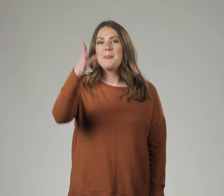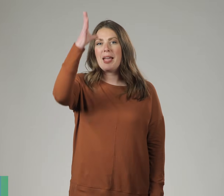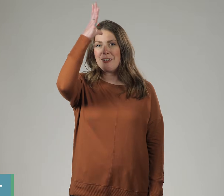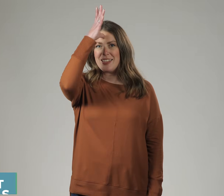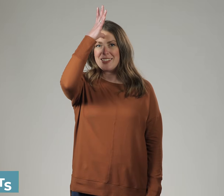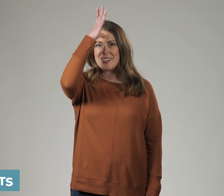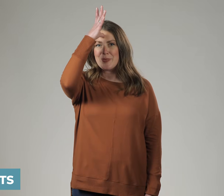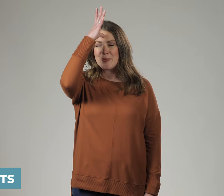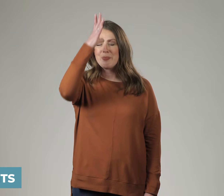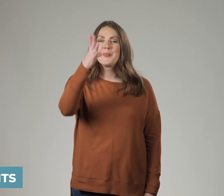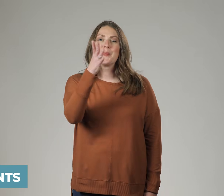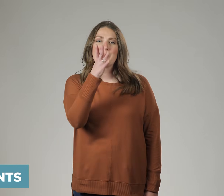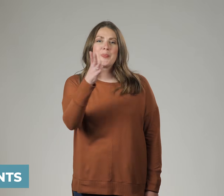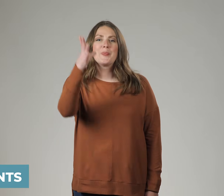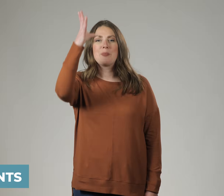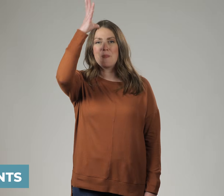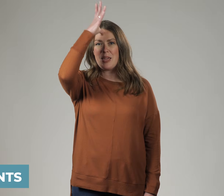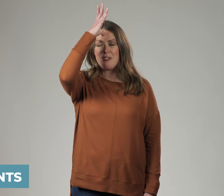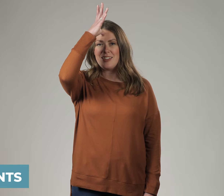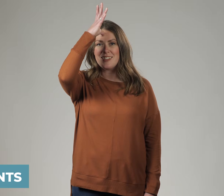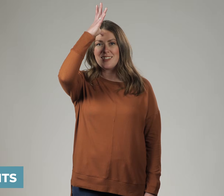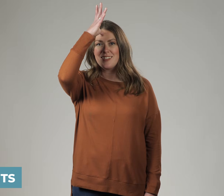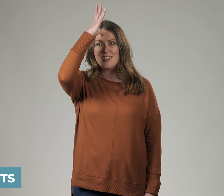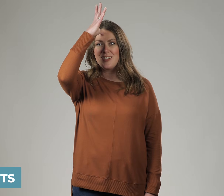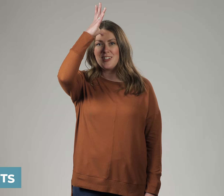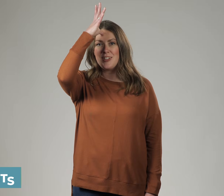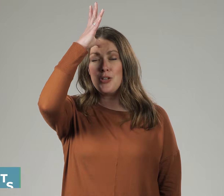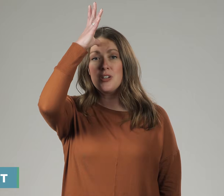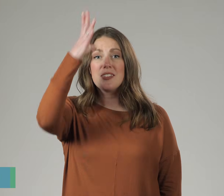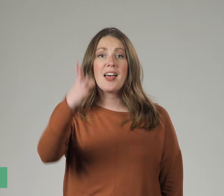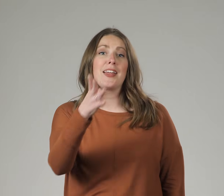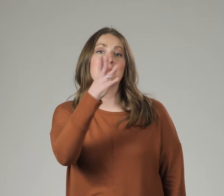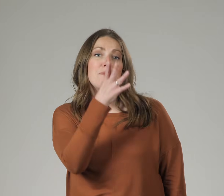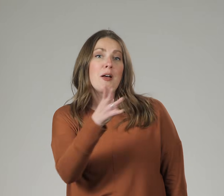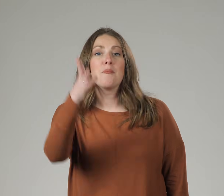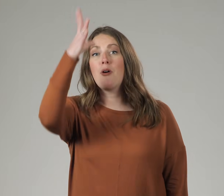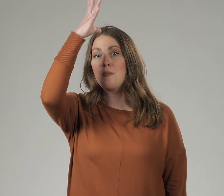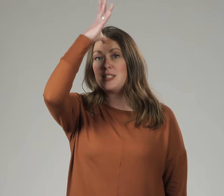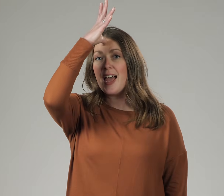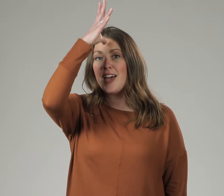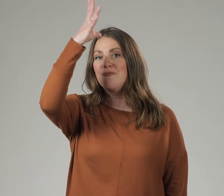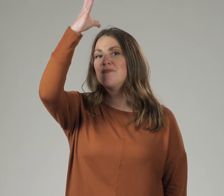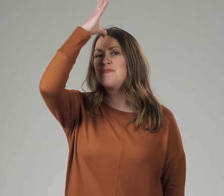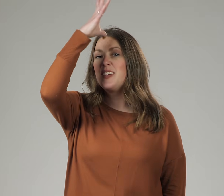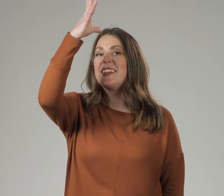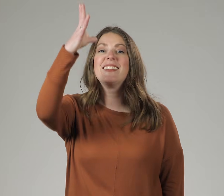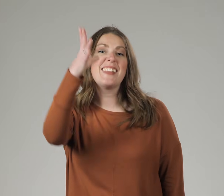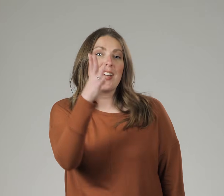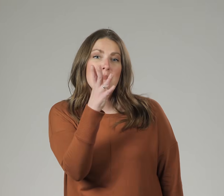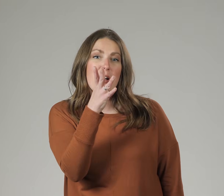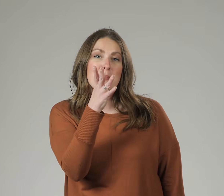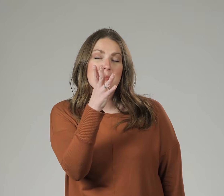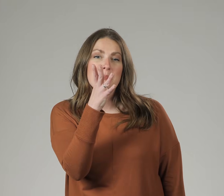Parent. You can sign. Mom. Dad. Dad. Mom.